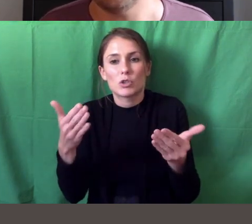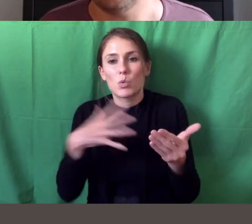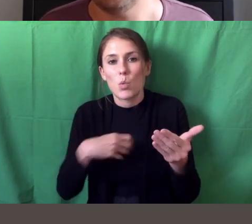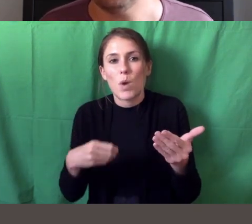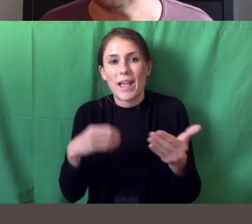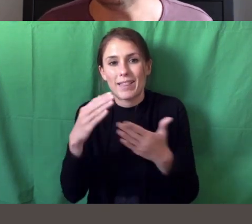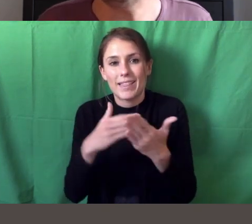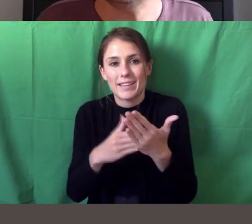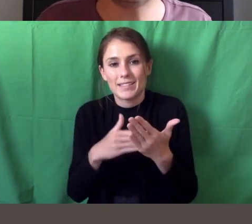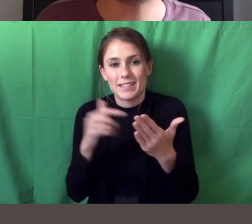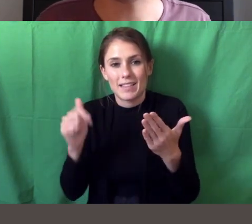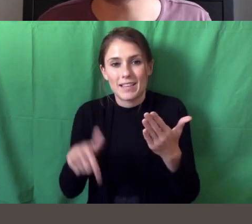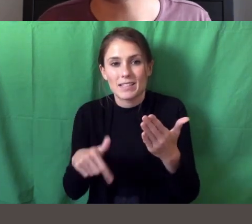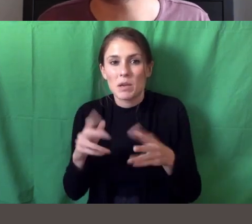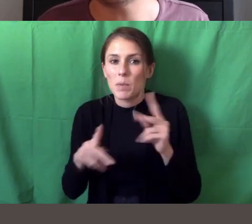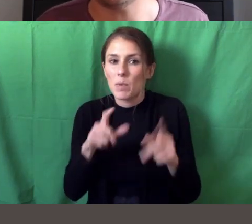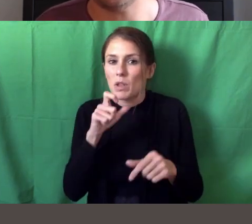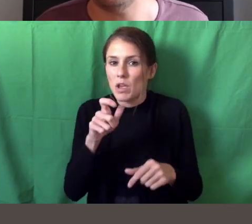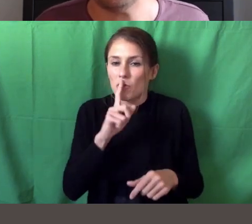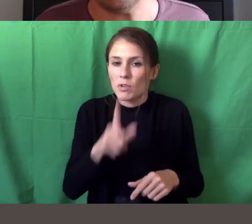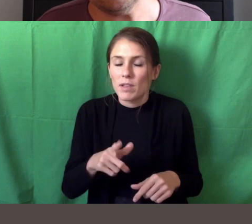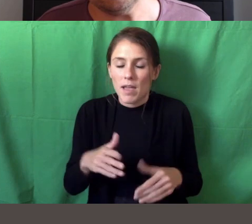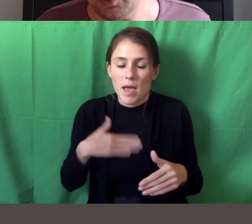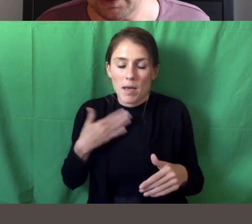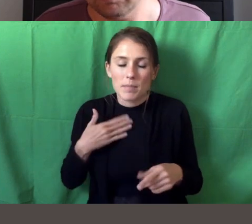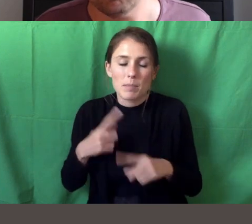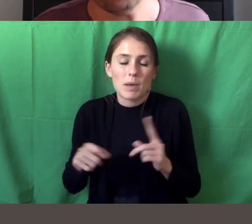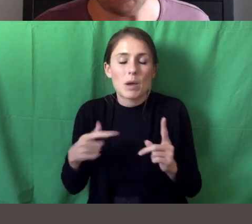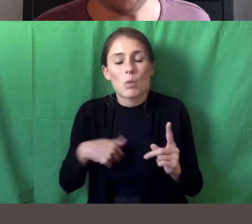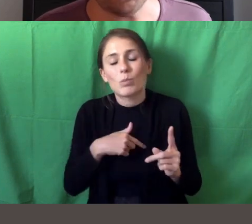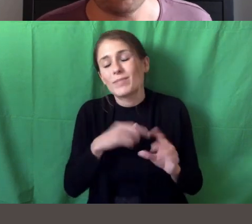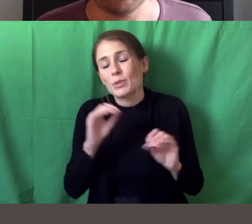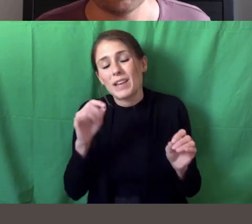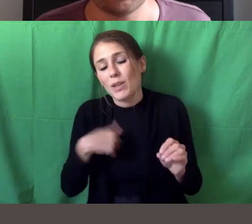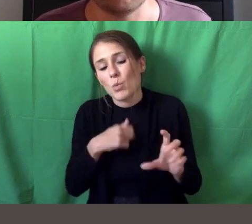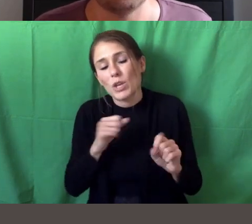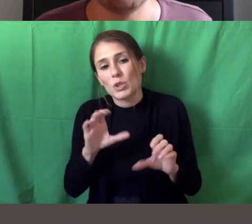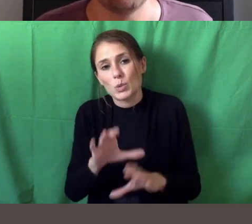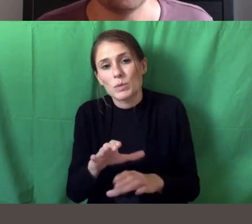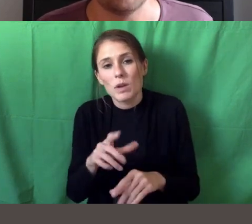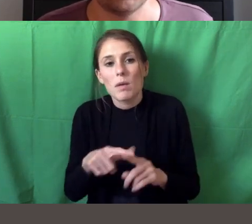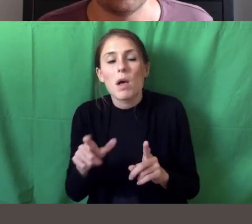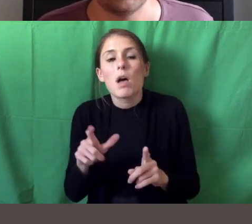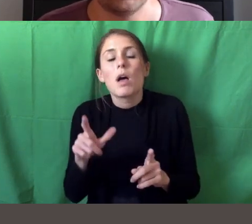we recommended to whitelist this vulnerability. People were not super happy about what, there